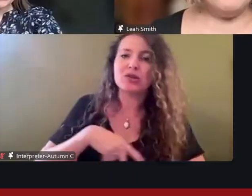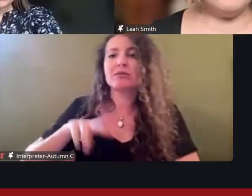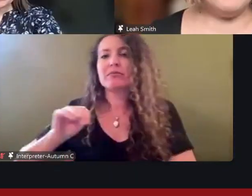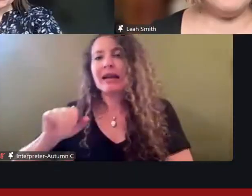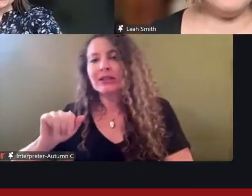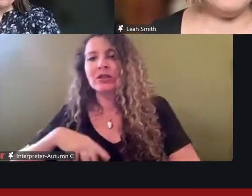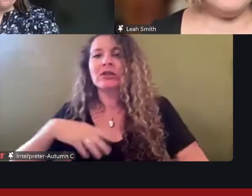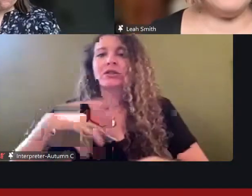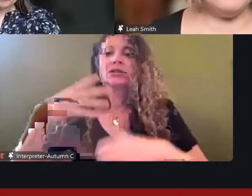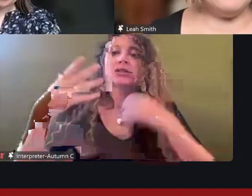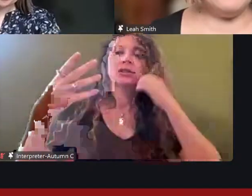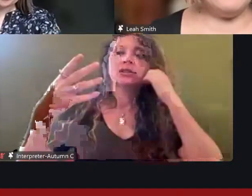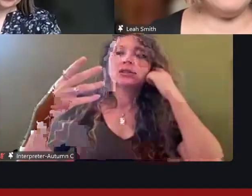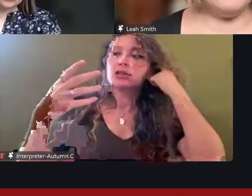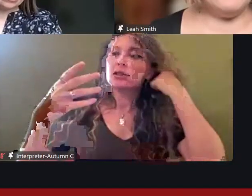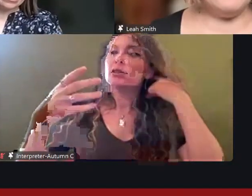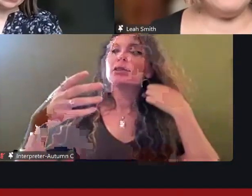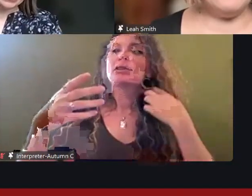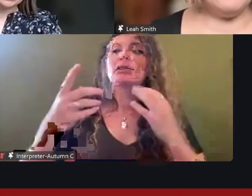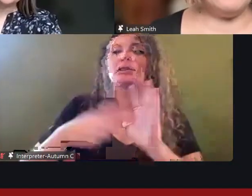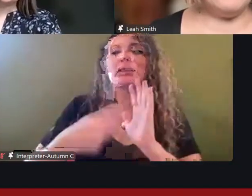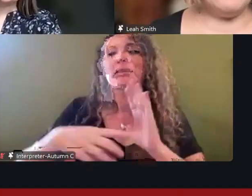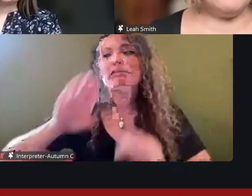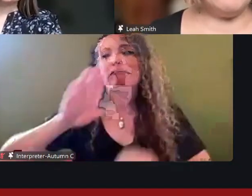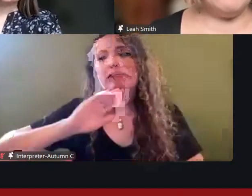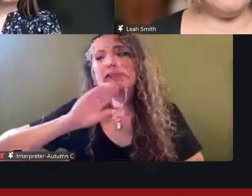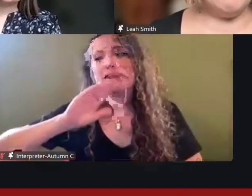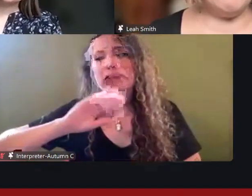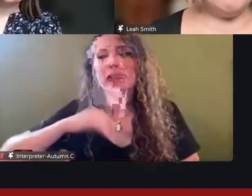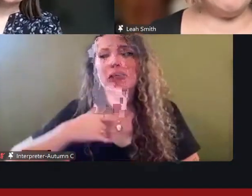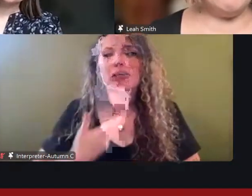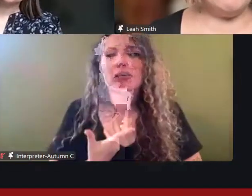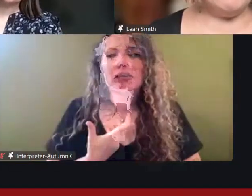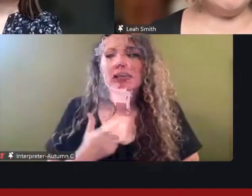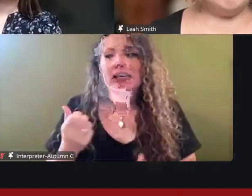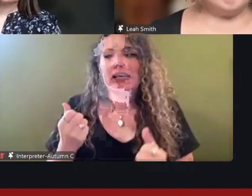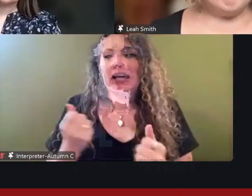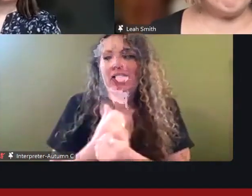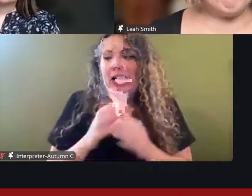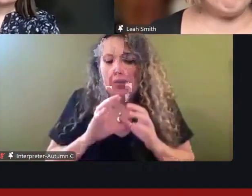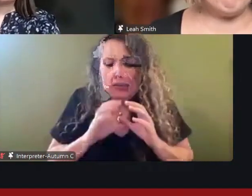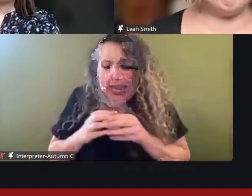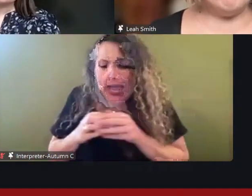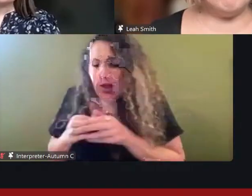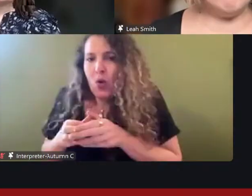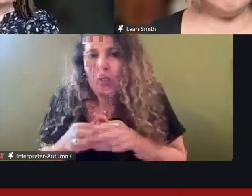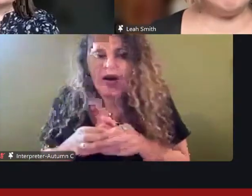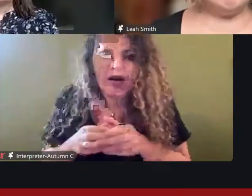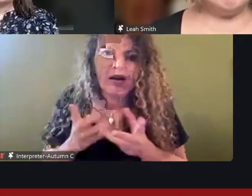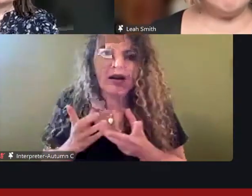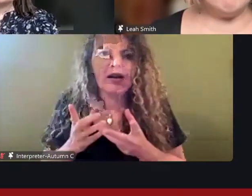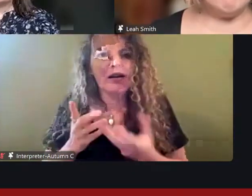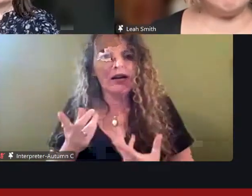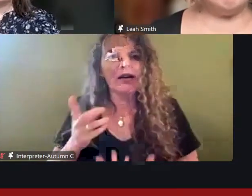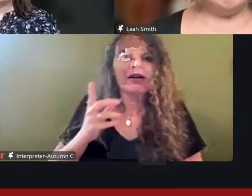and I just sometimes frustrated by how siloed everything is and how inaccessible to people outside of academia it is,